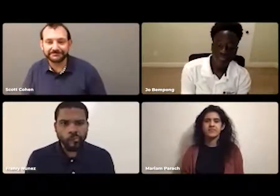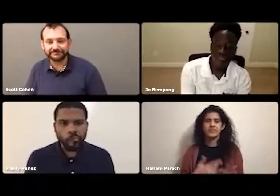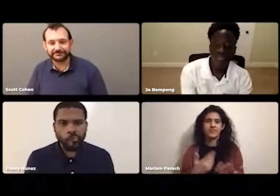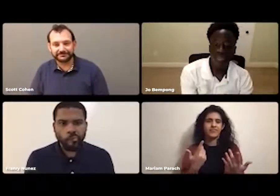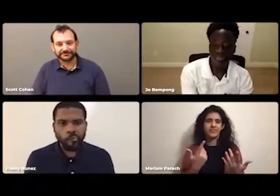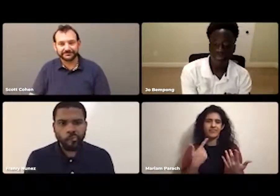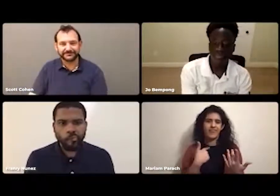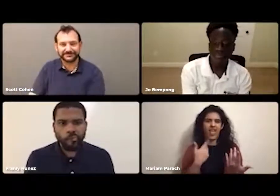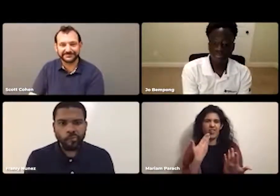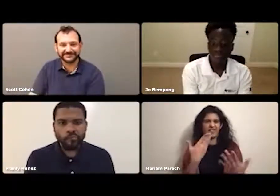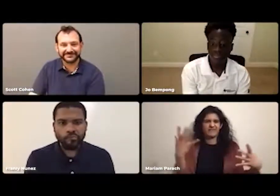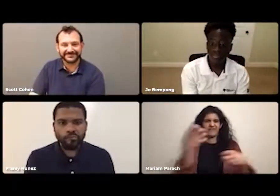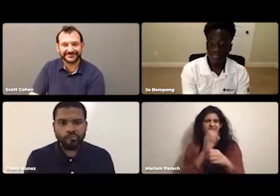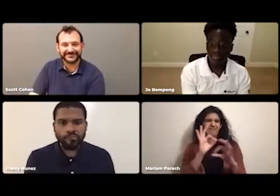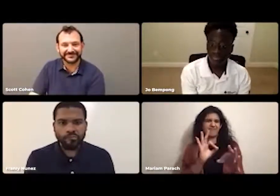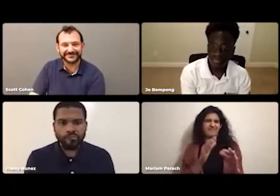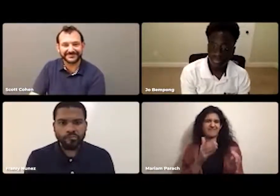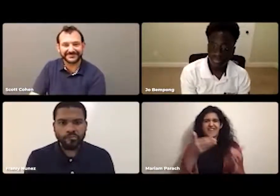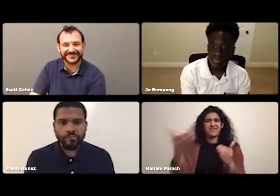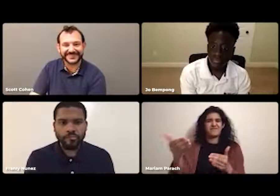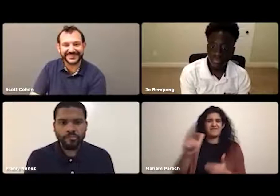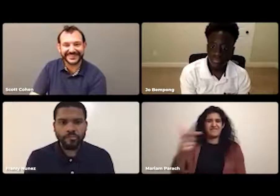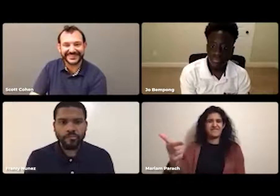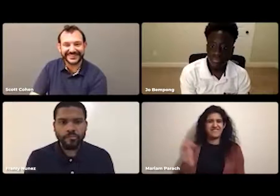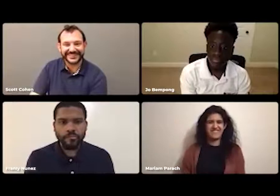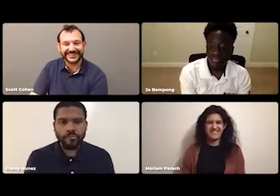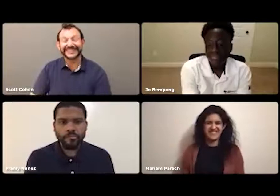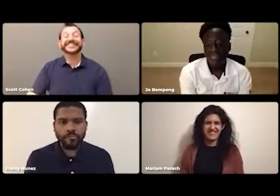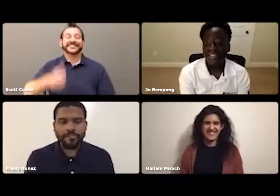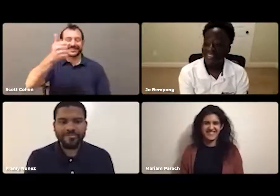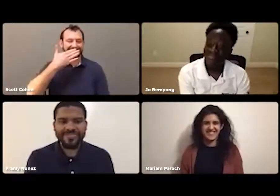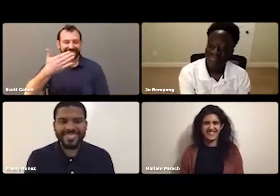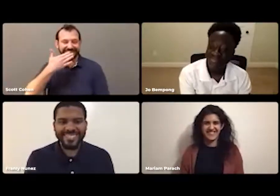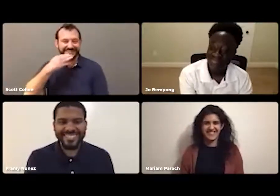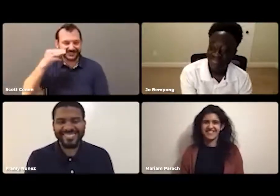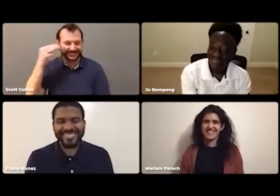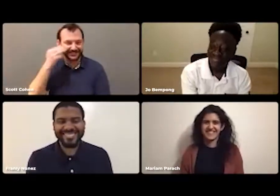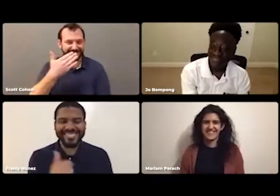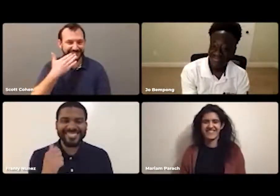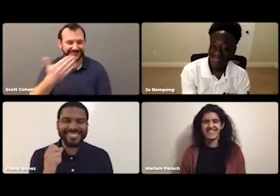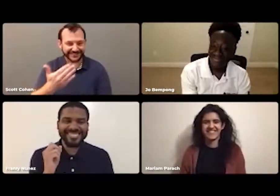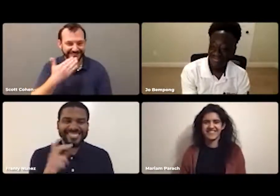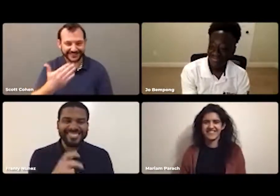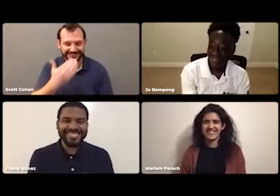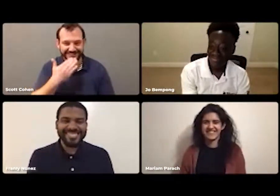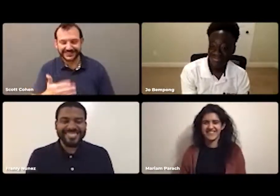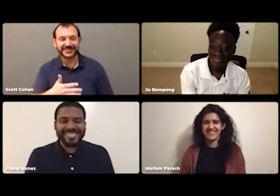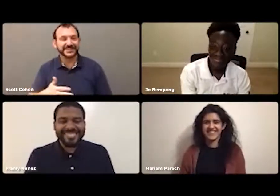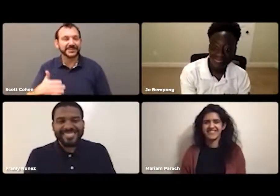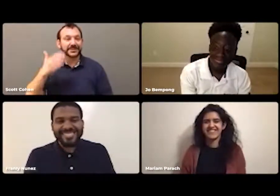If they were in June, now they're in August. Yeah, things seem like they're getting out of hand. It's just backup arrangements they're offering. There are 30- and 60-day terms being offered for free now. I wonder if people will sign up, and their businesses will take off. People will have a plan to know how to go online next time. No, I need people around me! It feels different being in person.